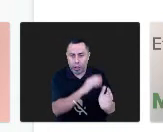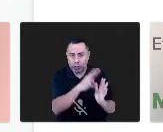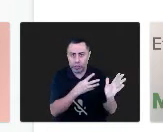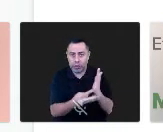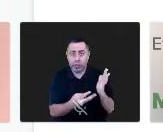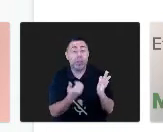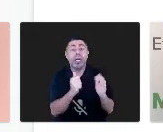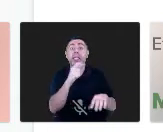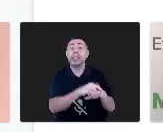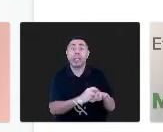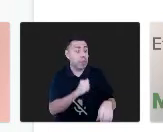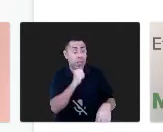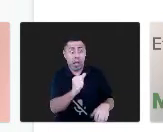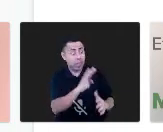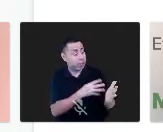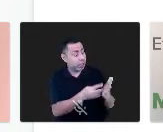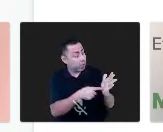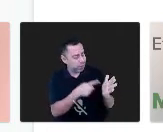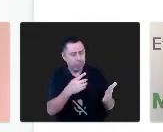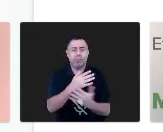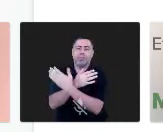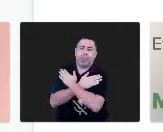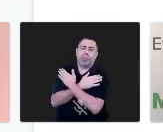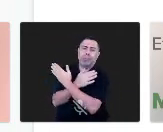high performance right if you're olympic athlete there's a day of the week where you're taking a